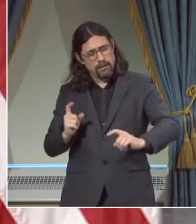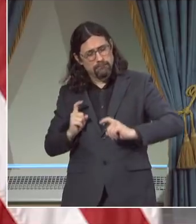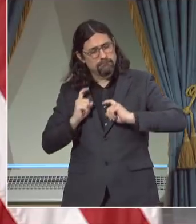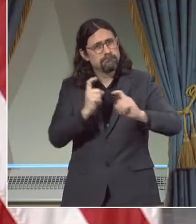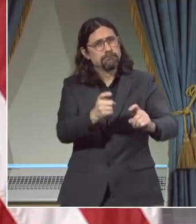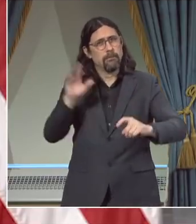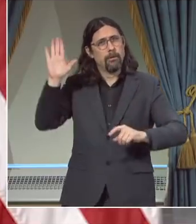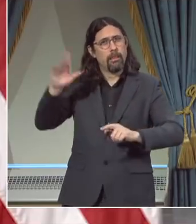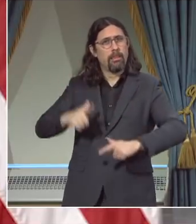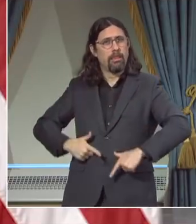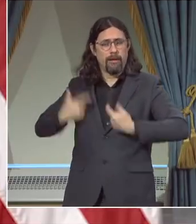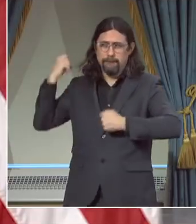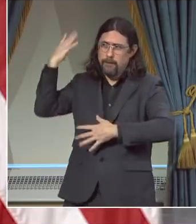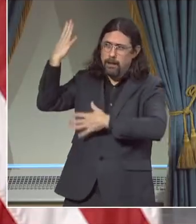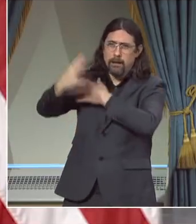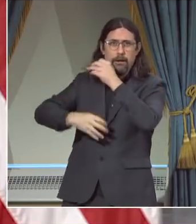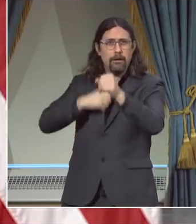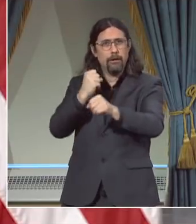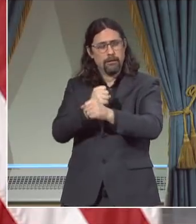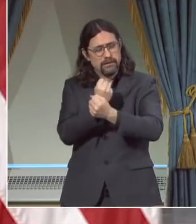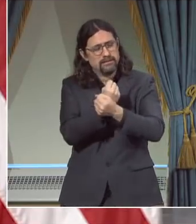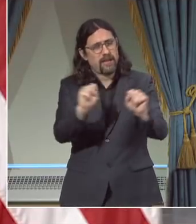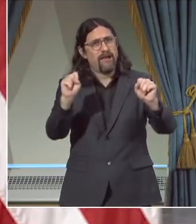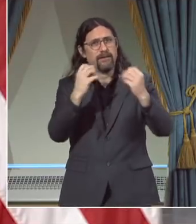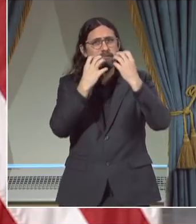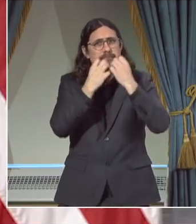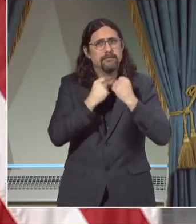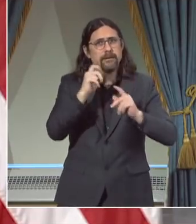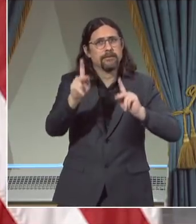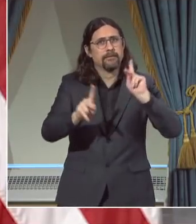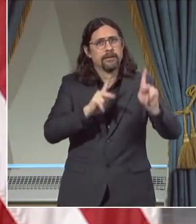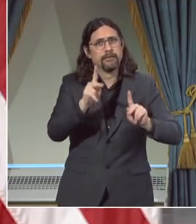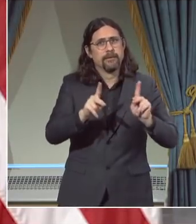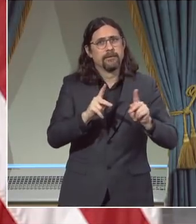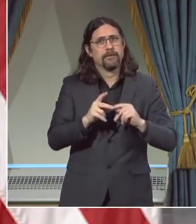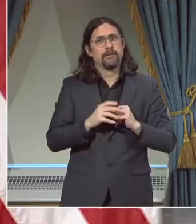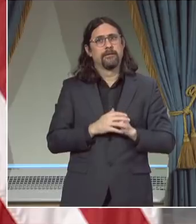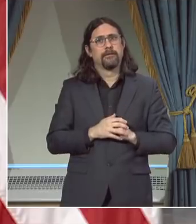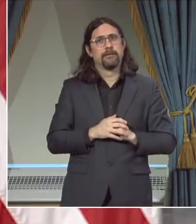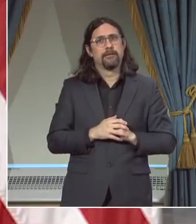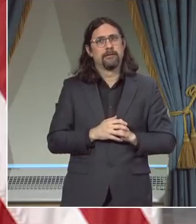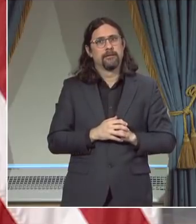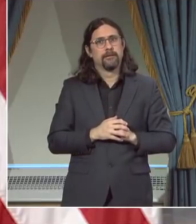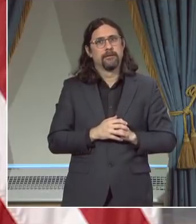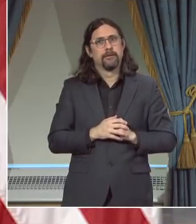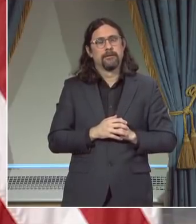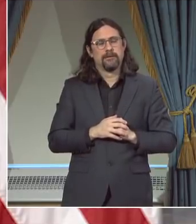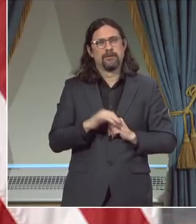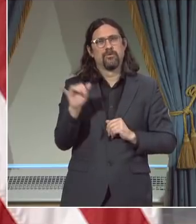HER LIFE HELPING OTHES.R WE'VE HEARD